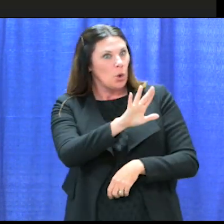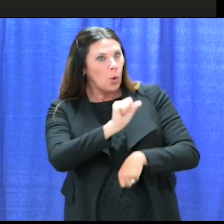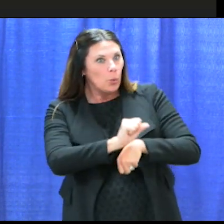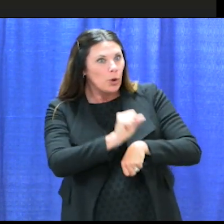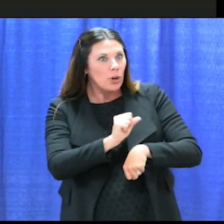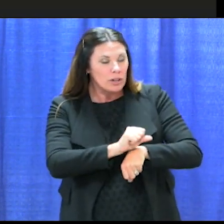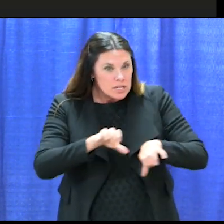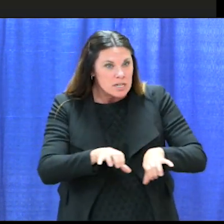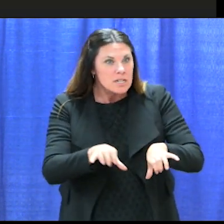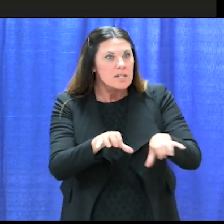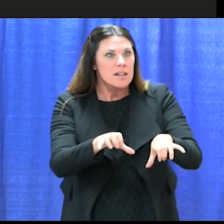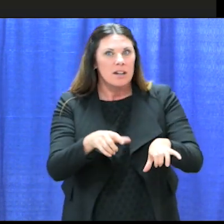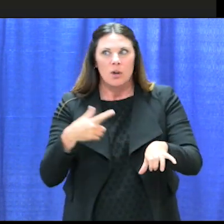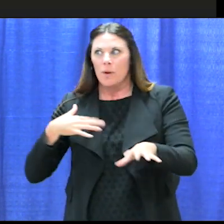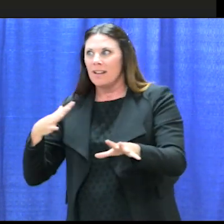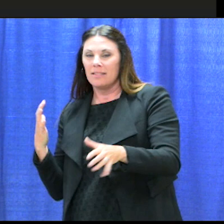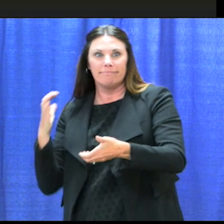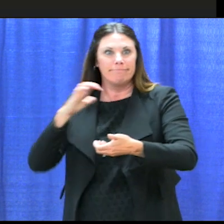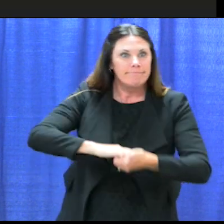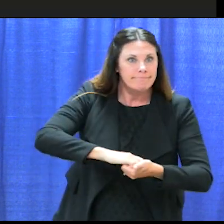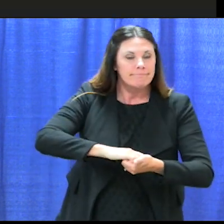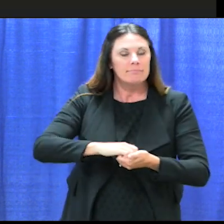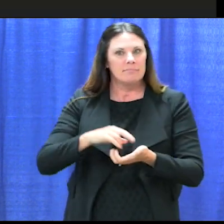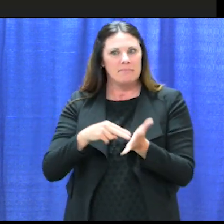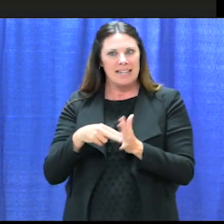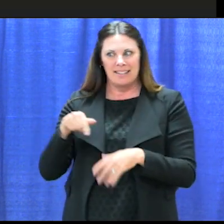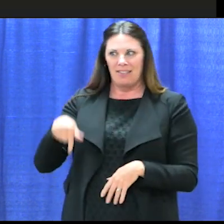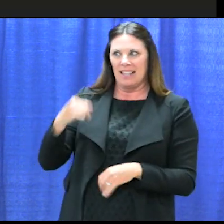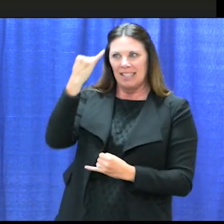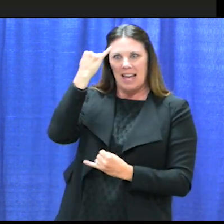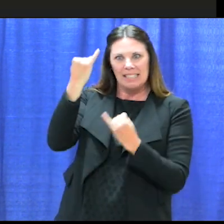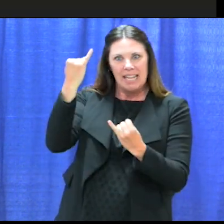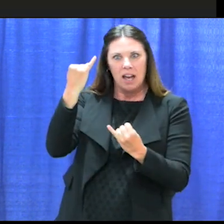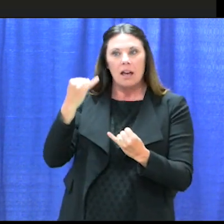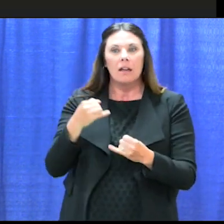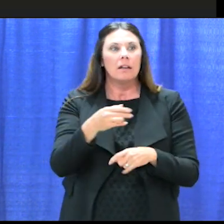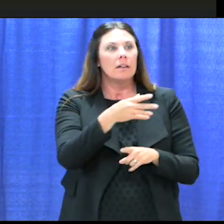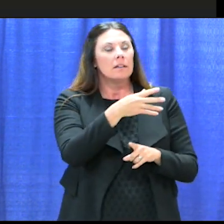Looking forward to moving this agenda forward in the interests of both our rural parts of